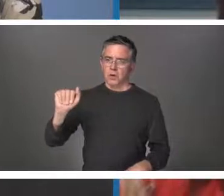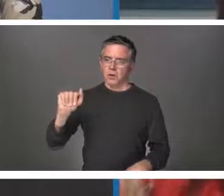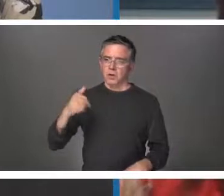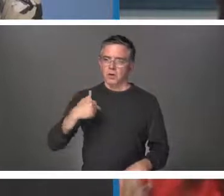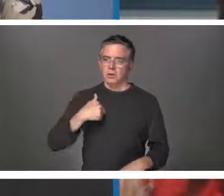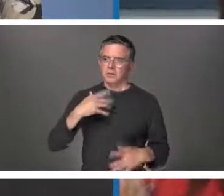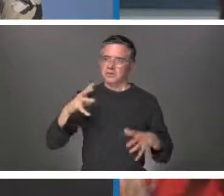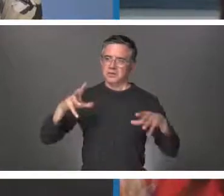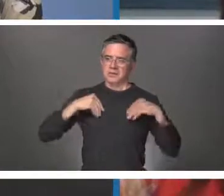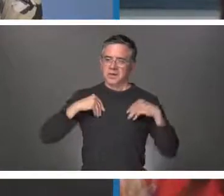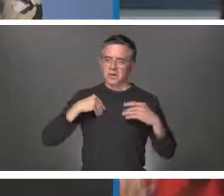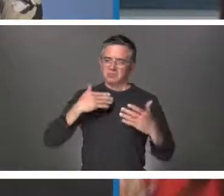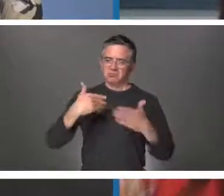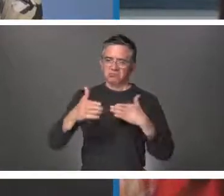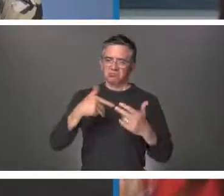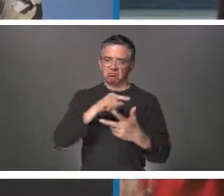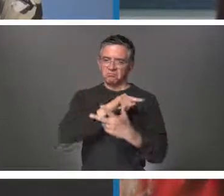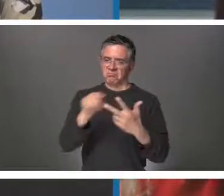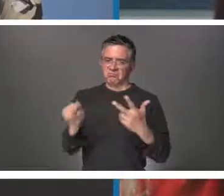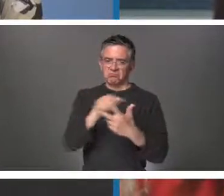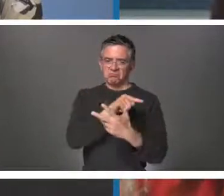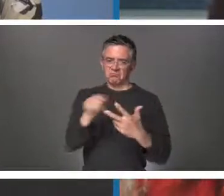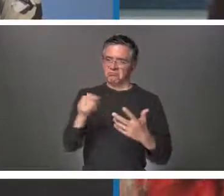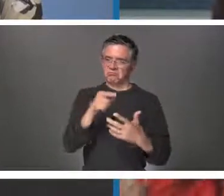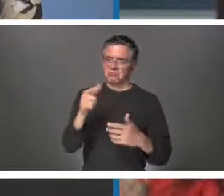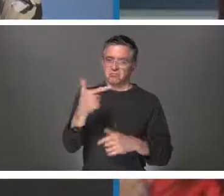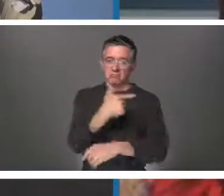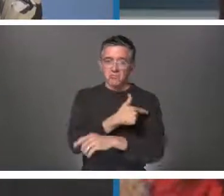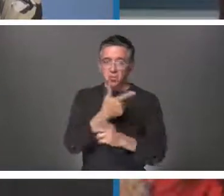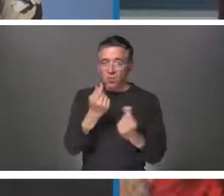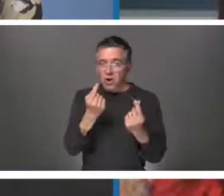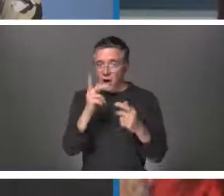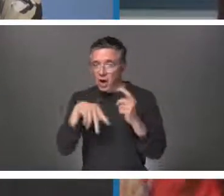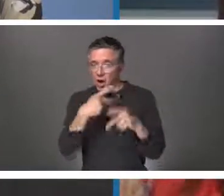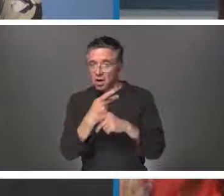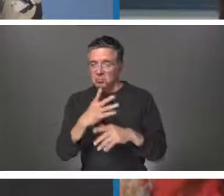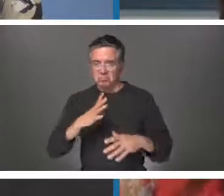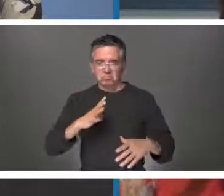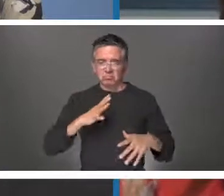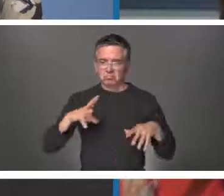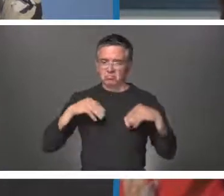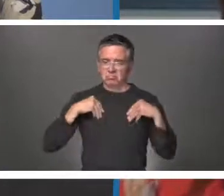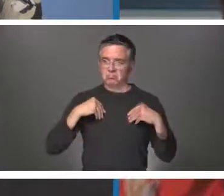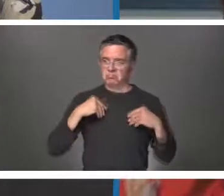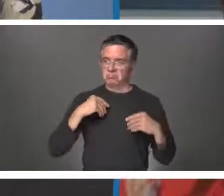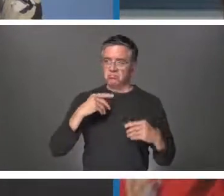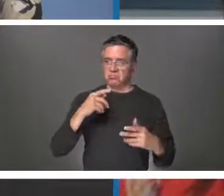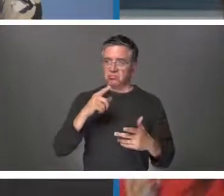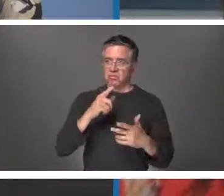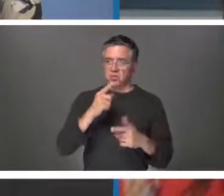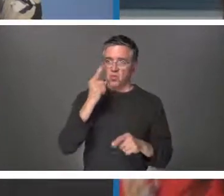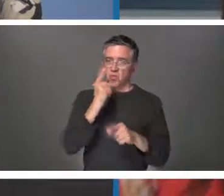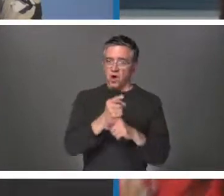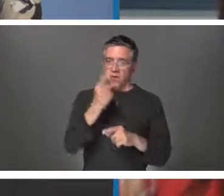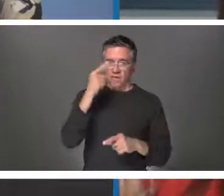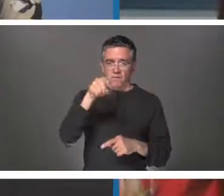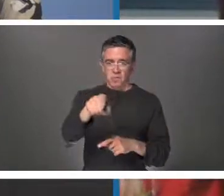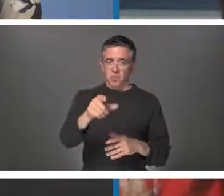The right vaccine is the vaccine you can get. They've all been proven effective, and I think kind of reinforcing that conversation